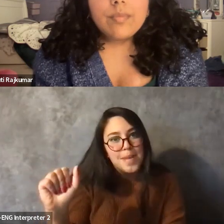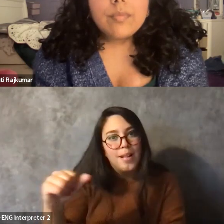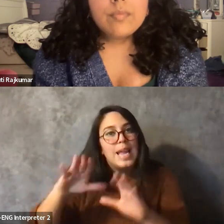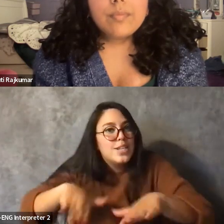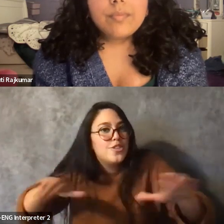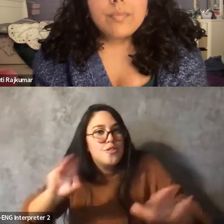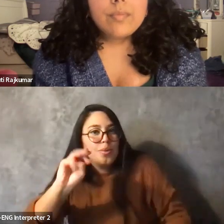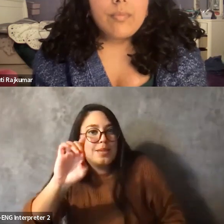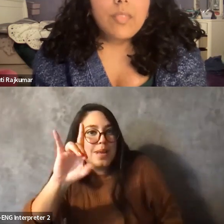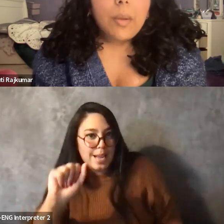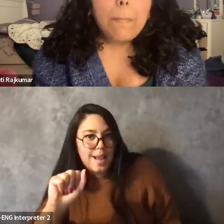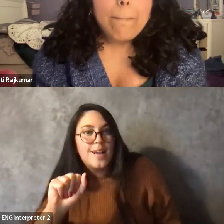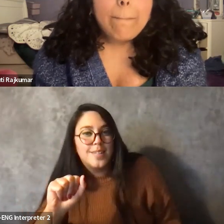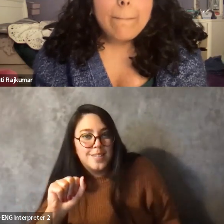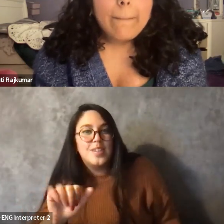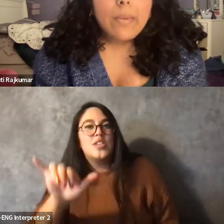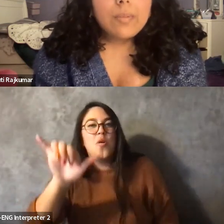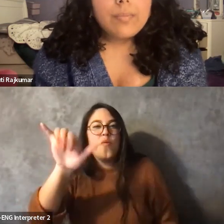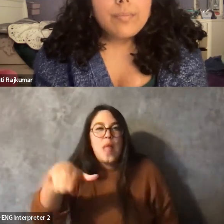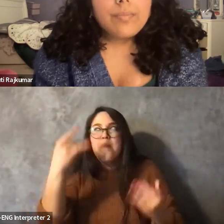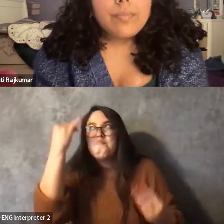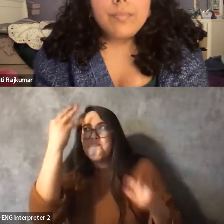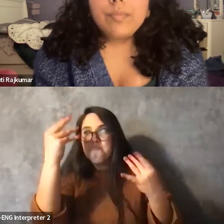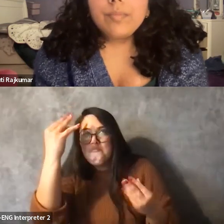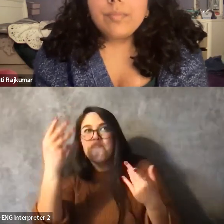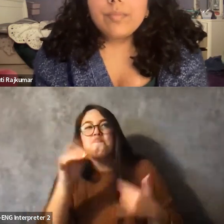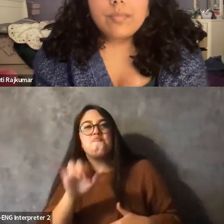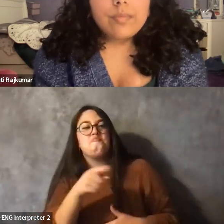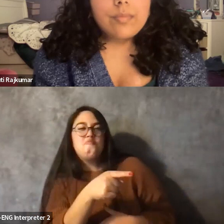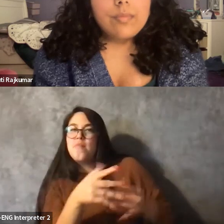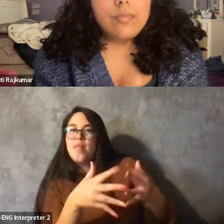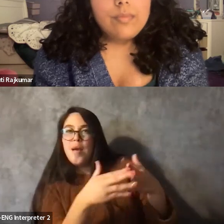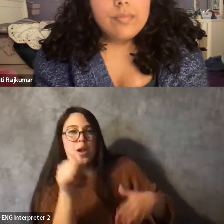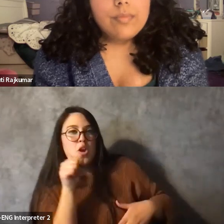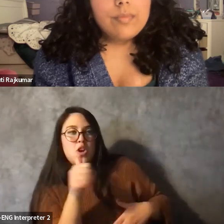And so then we thought like if American Girl was not going to do it for us, then why not,